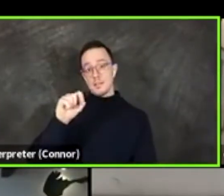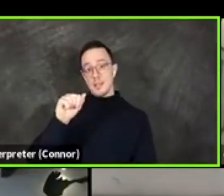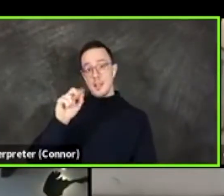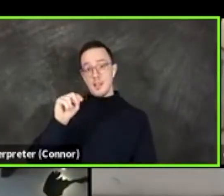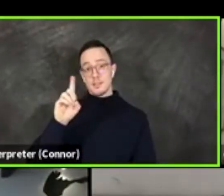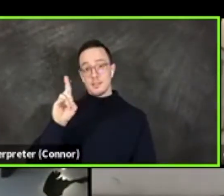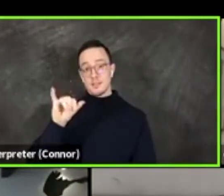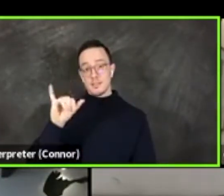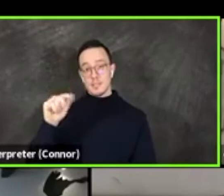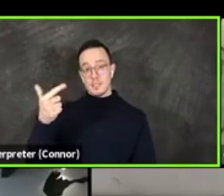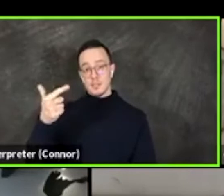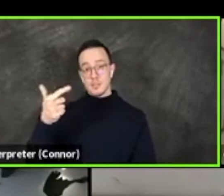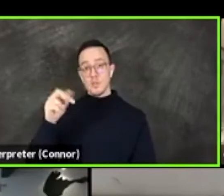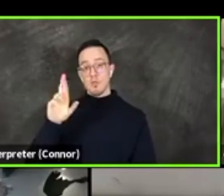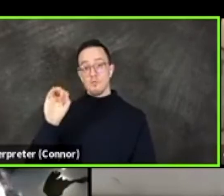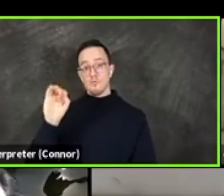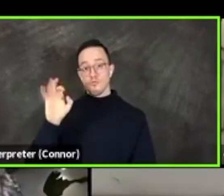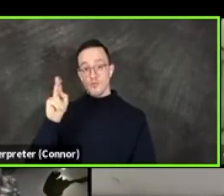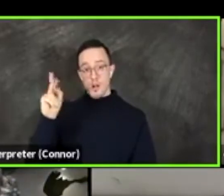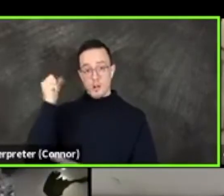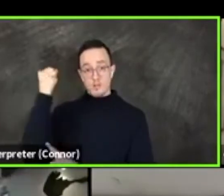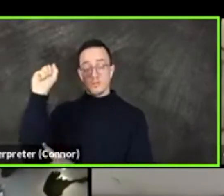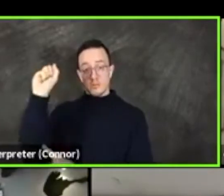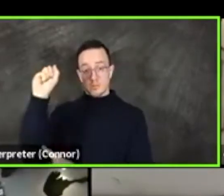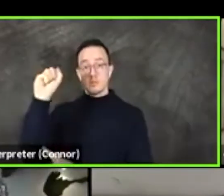EXCESSIVE INTEREST IN THE POSSIBILITIES OF INDIGENOUS KNOWLEDGES OR EPISTEMOLOGYS BEING